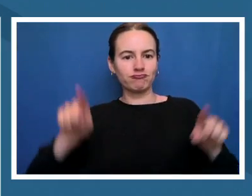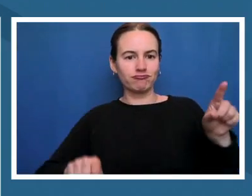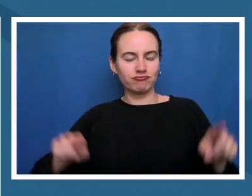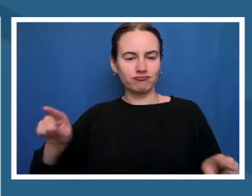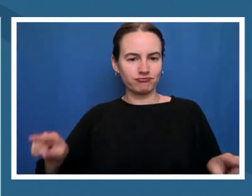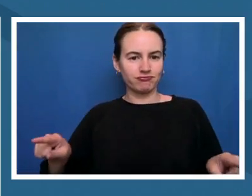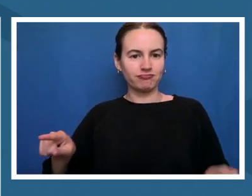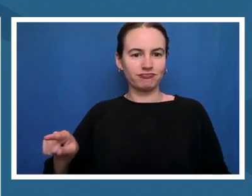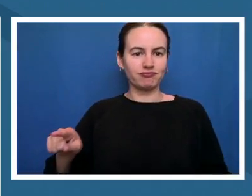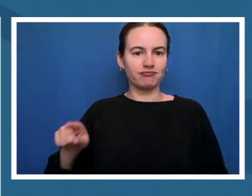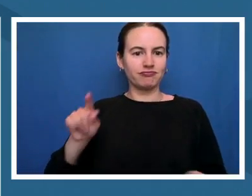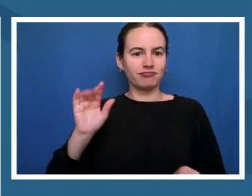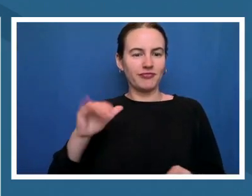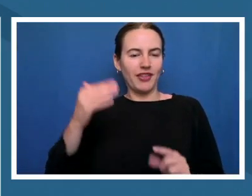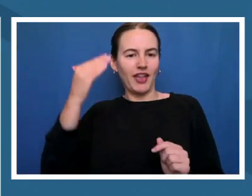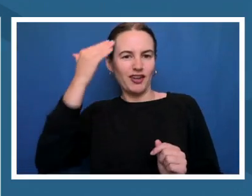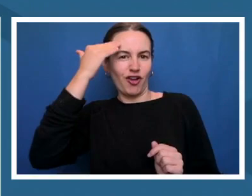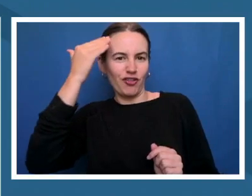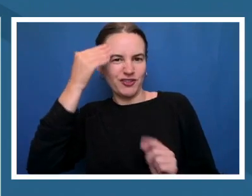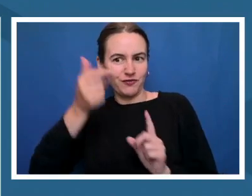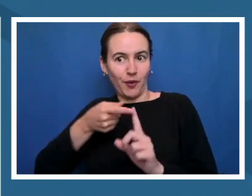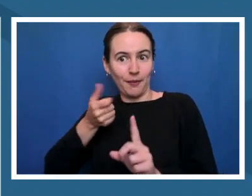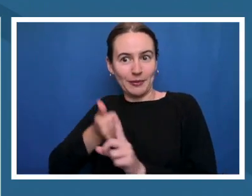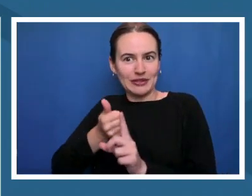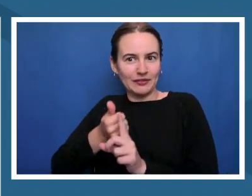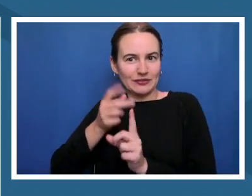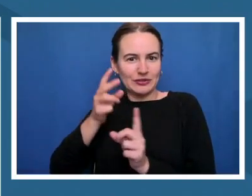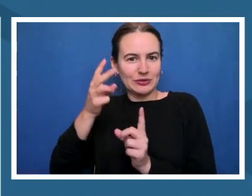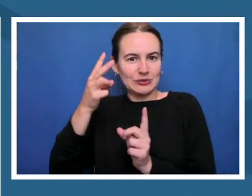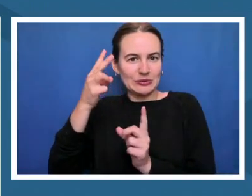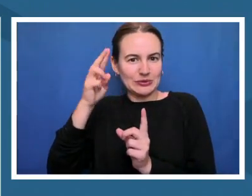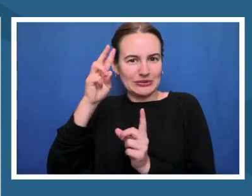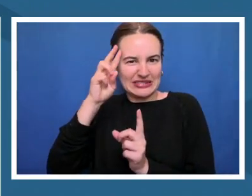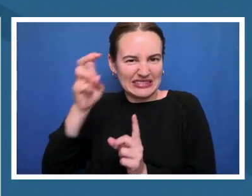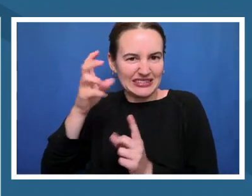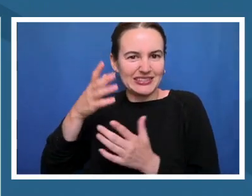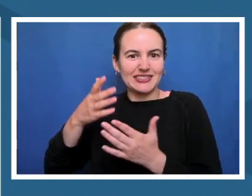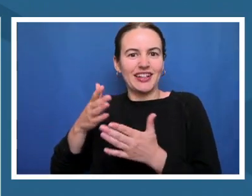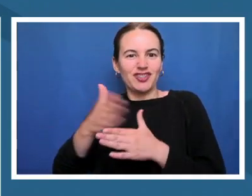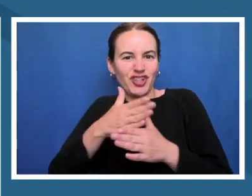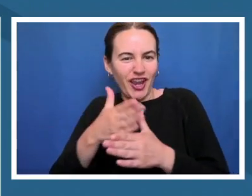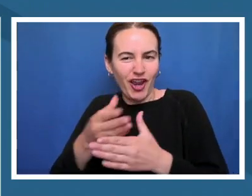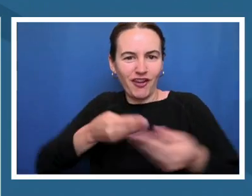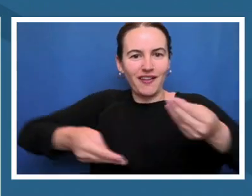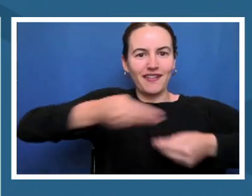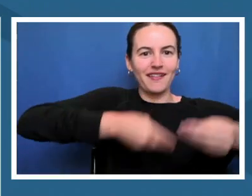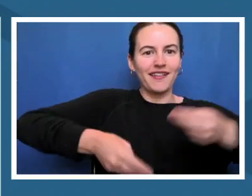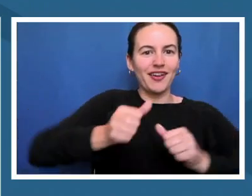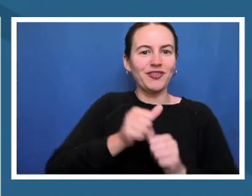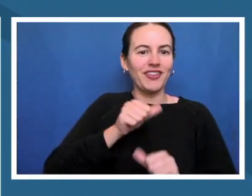together and share that i think is is really um exciting and they take